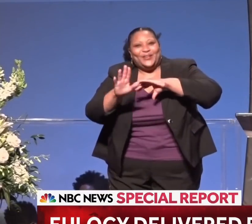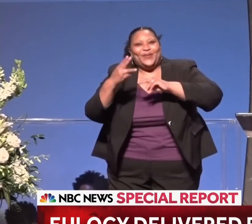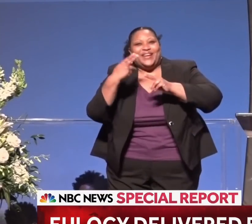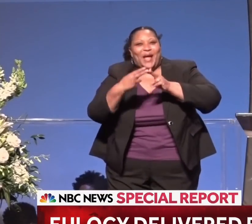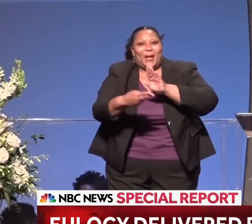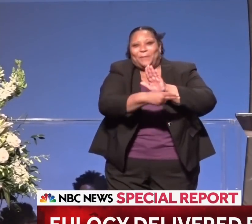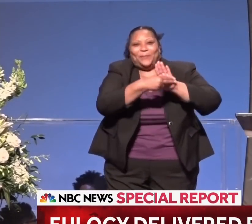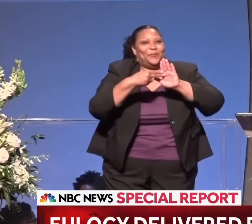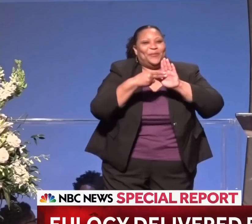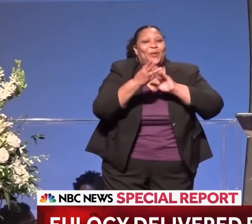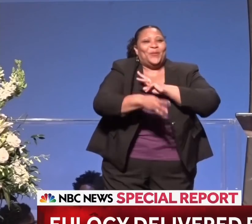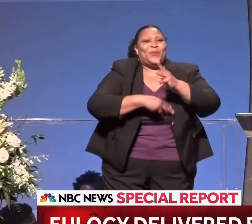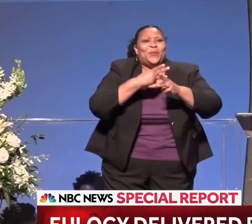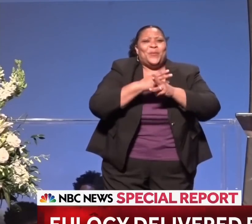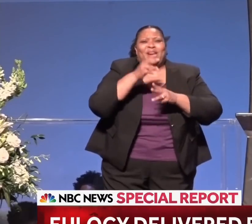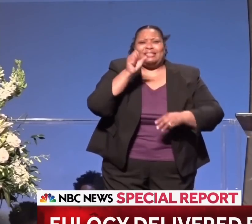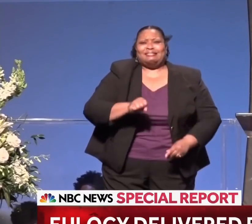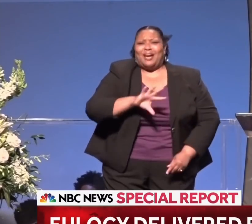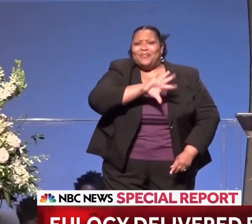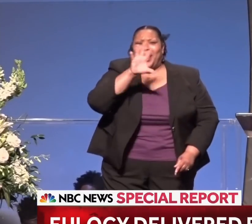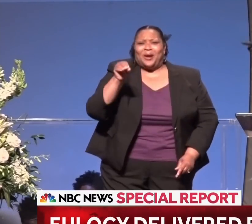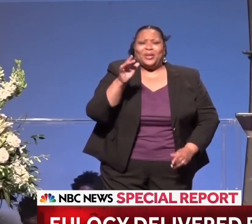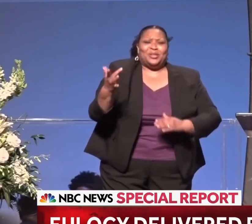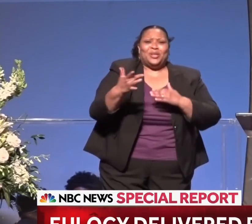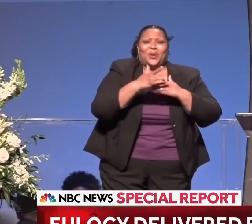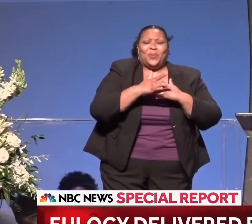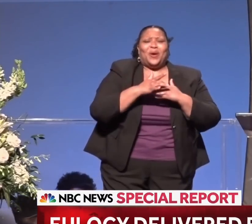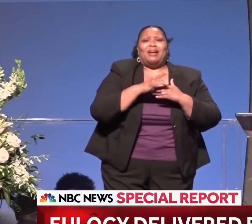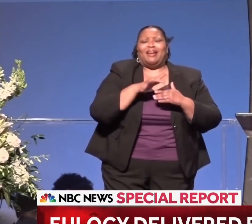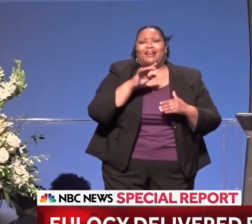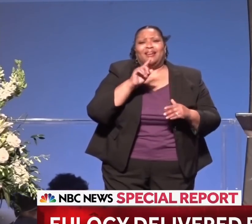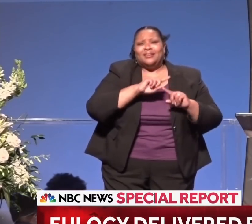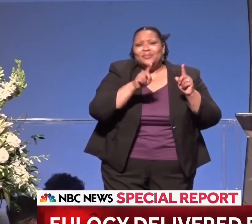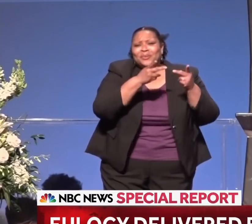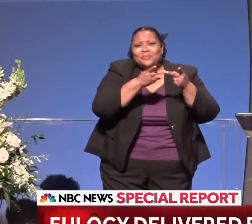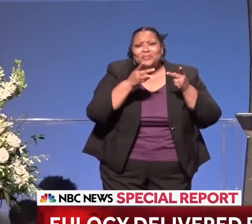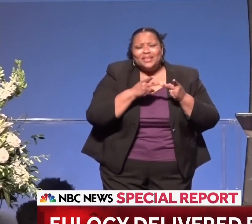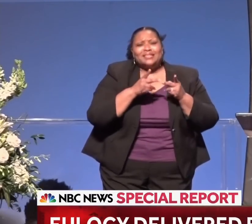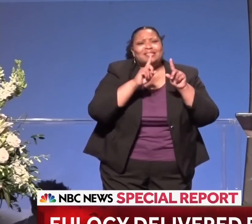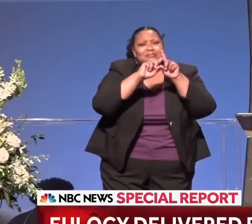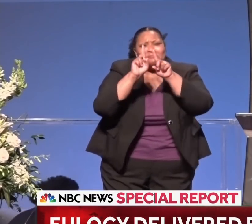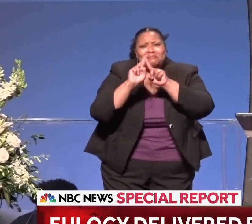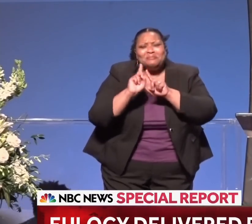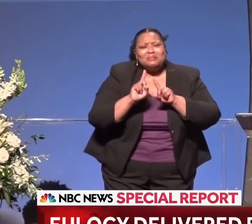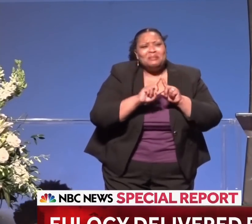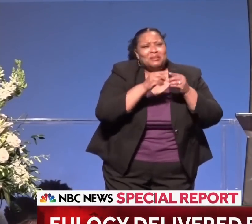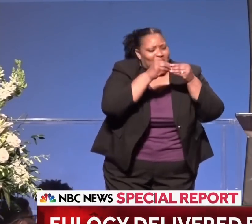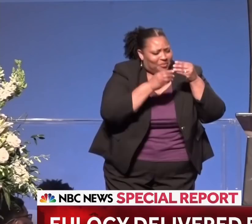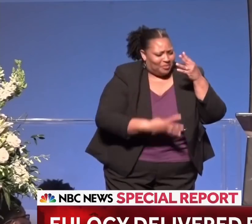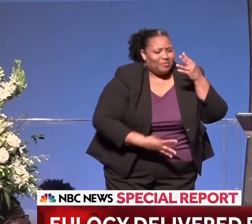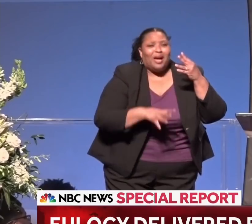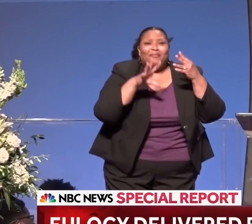FIELD, GOD HAD SOMETHING ELSE FOR YOU TO DO. THEY’RE MARCHING IN THEIR NAME. YOU TOUCHED THE WORLD IN SOUTH